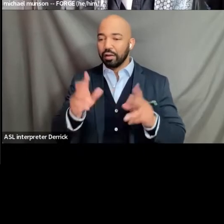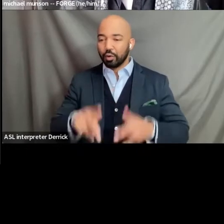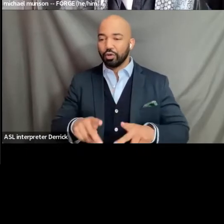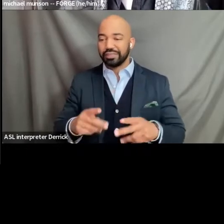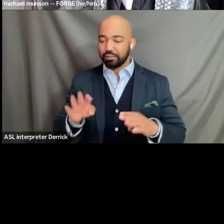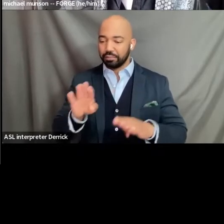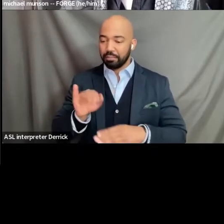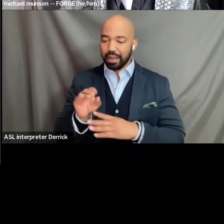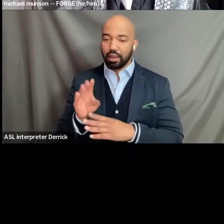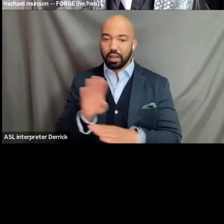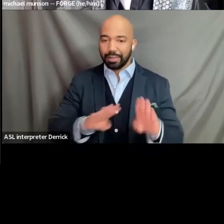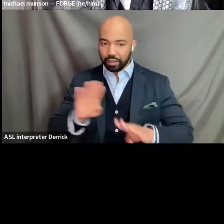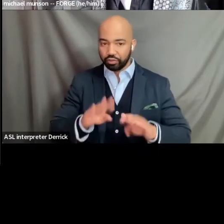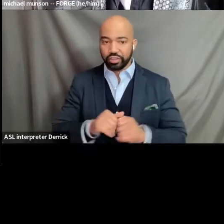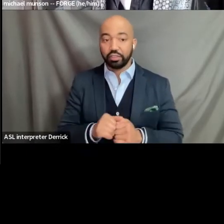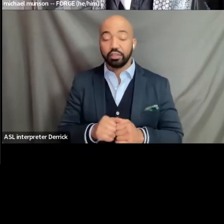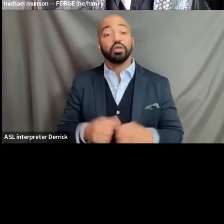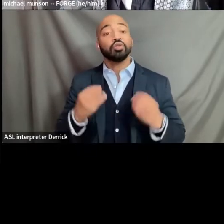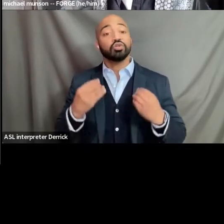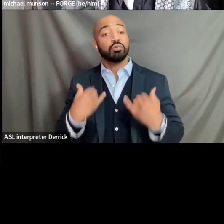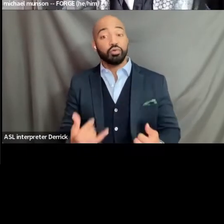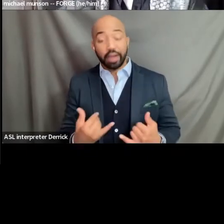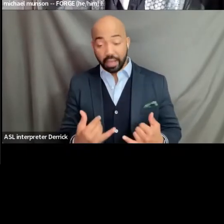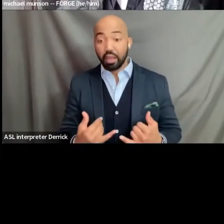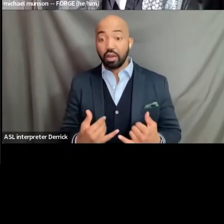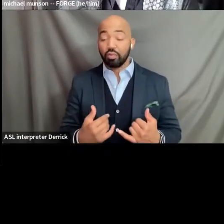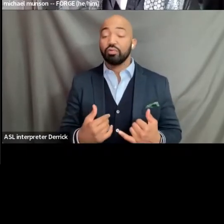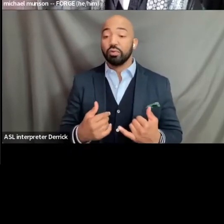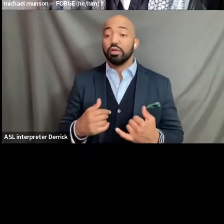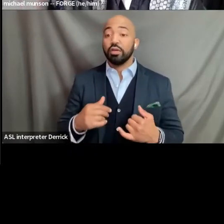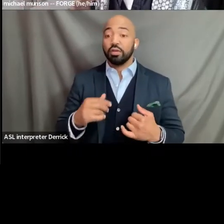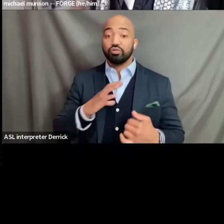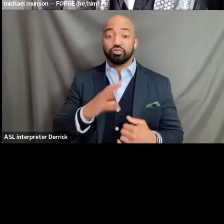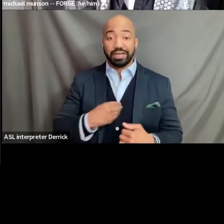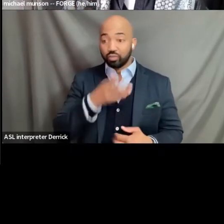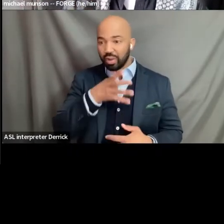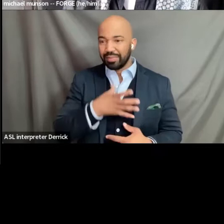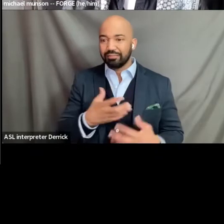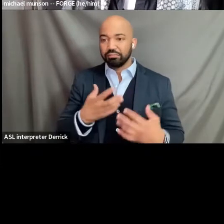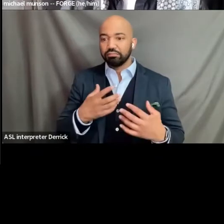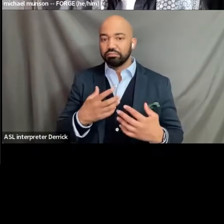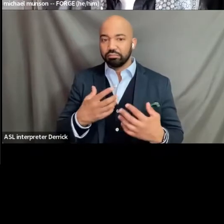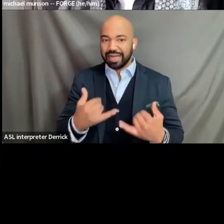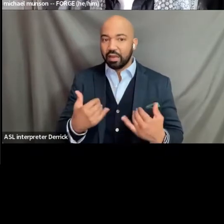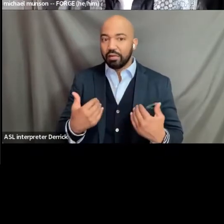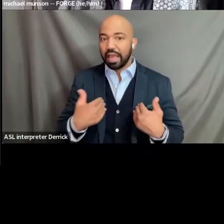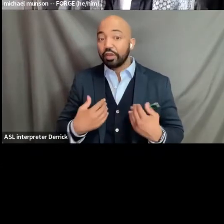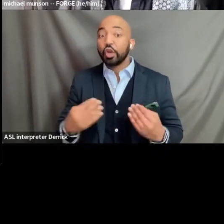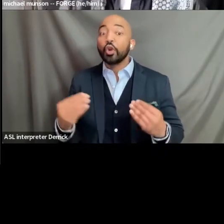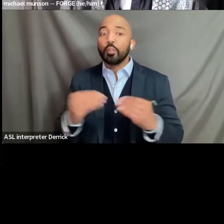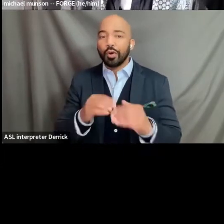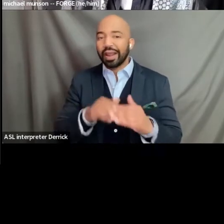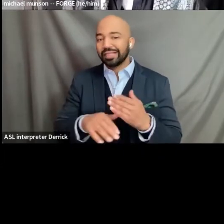are getting access to free PrEP. So that's a really good thing and hopefully we'll see those numbers of HIV infections going down.